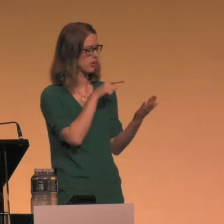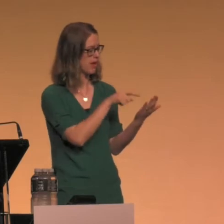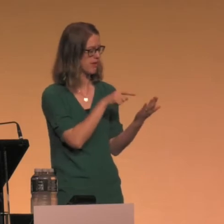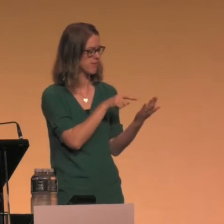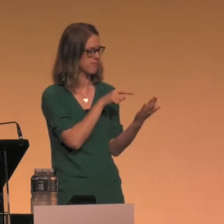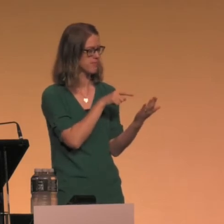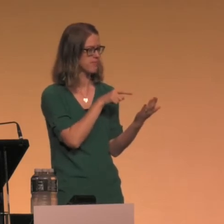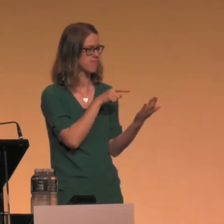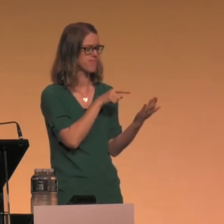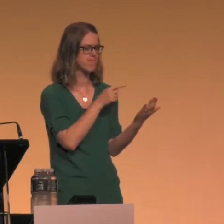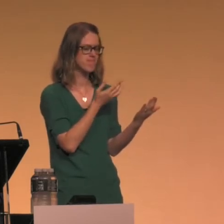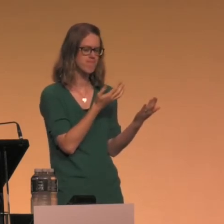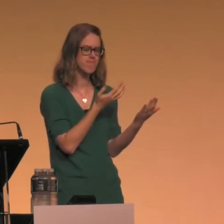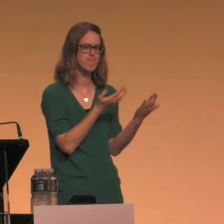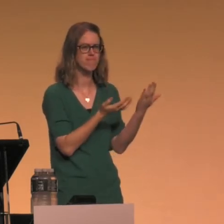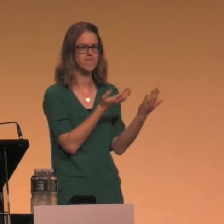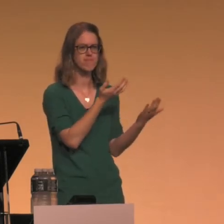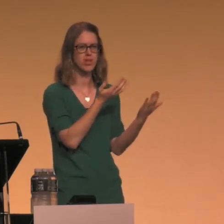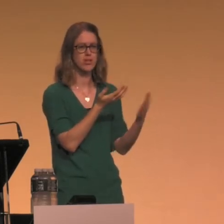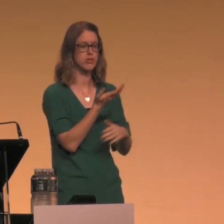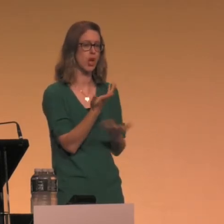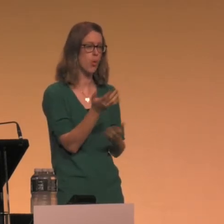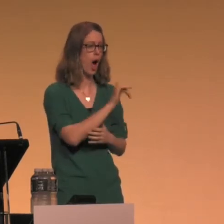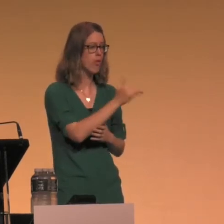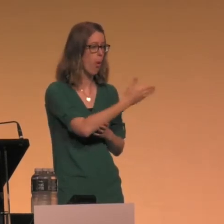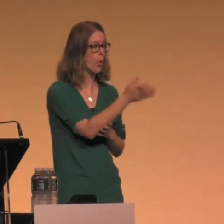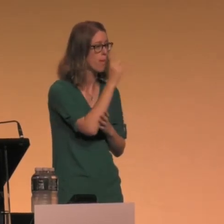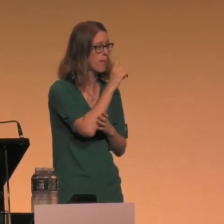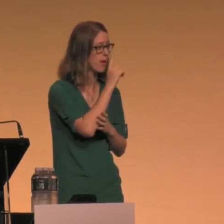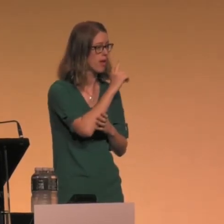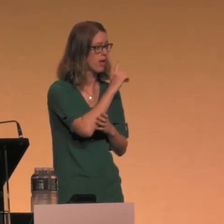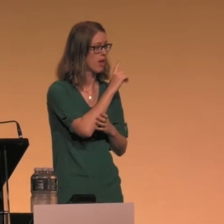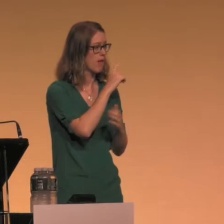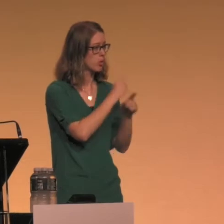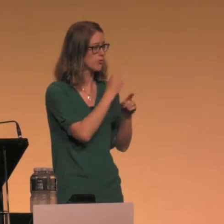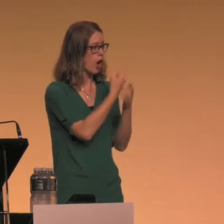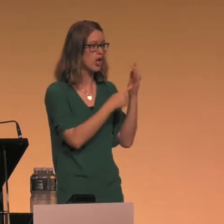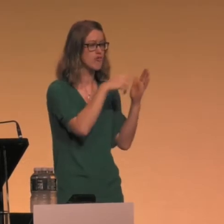it meant to me, that either all the people I spoke to had only read their chapter, which I suspect